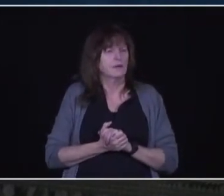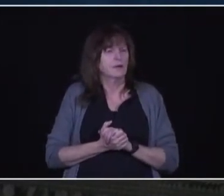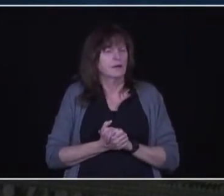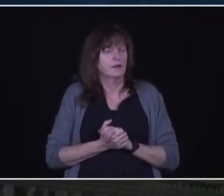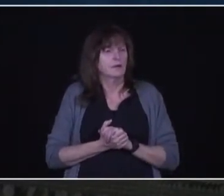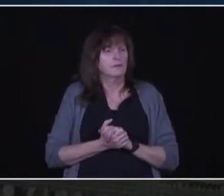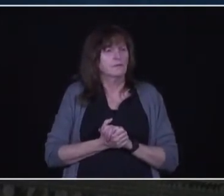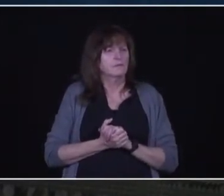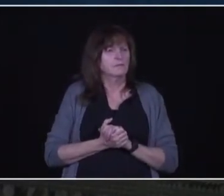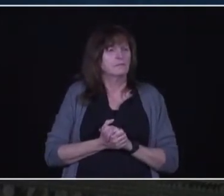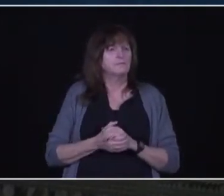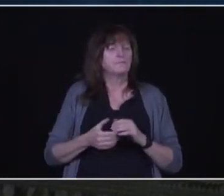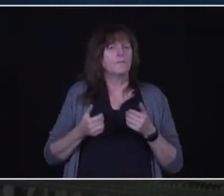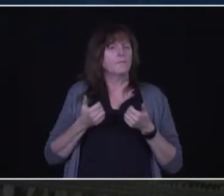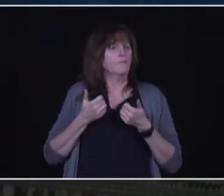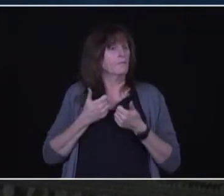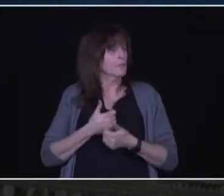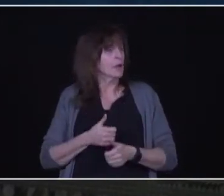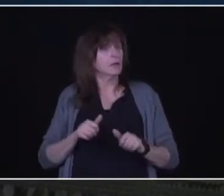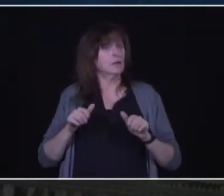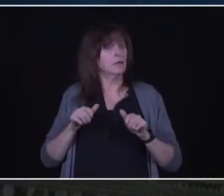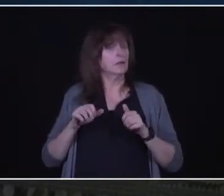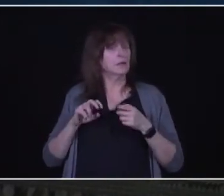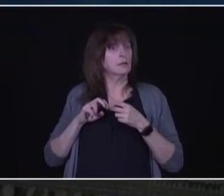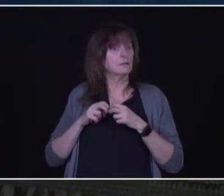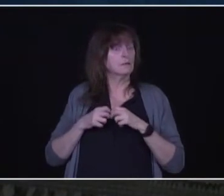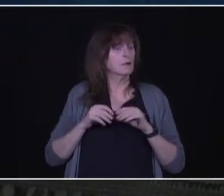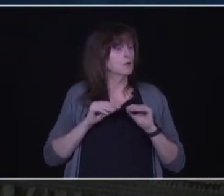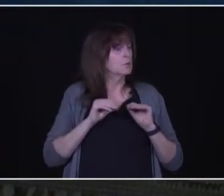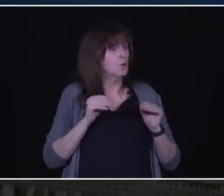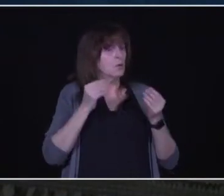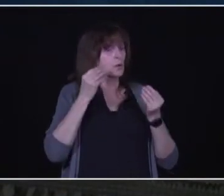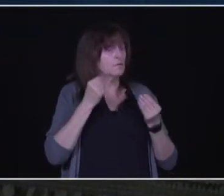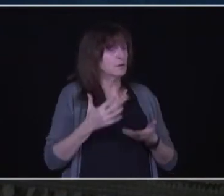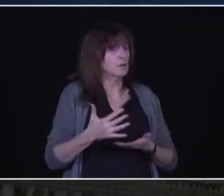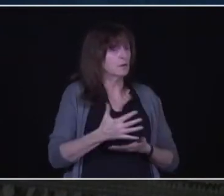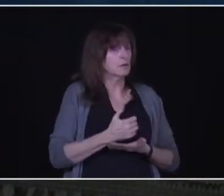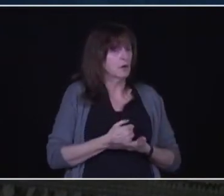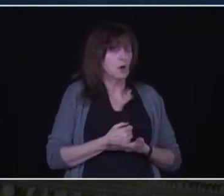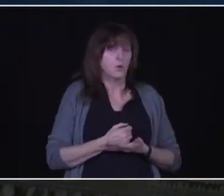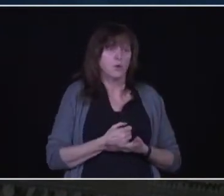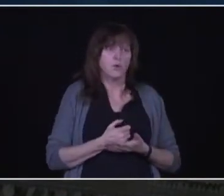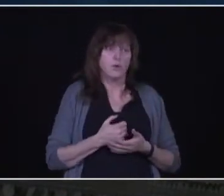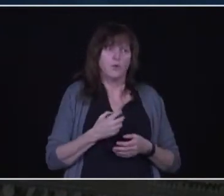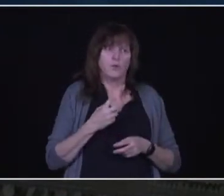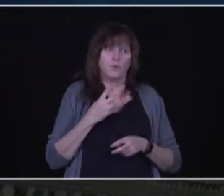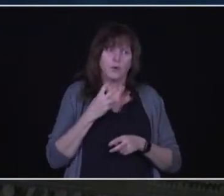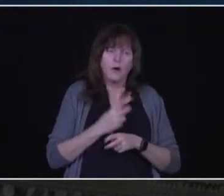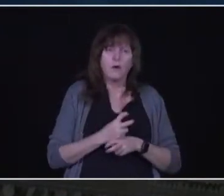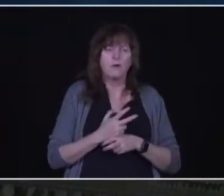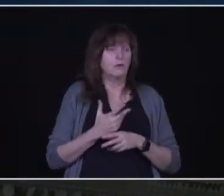if we don't collect the data, then it is really hard for us to build the policies and the procedural changes